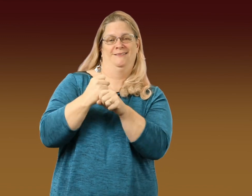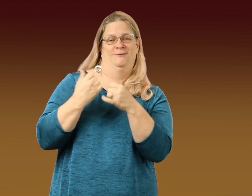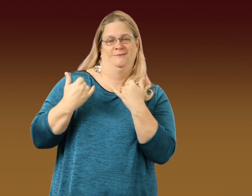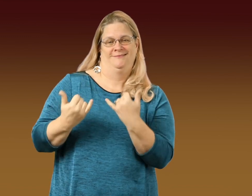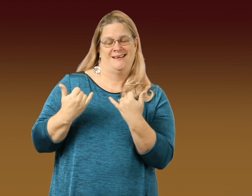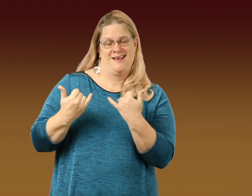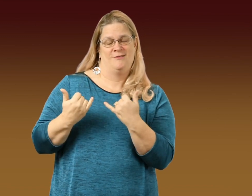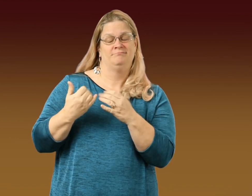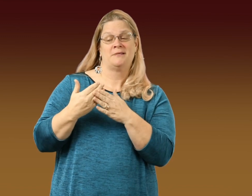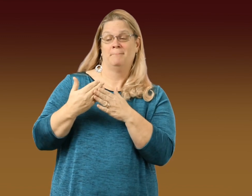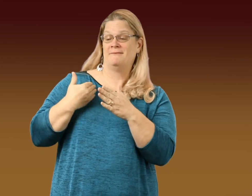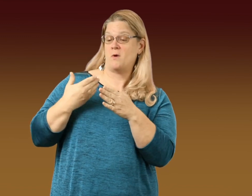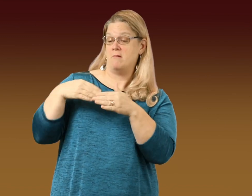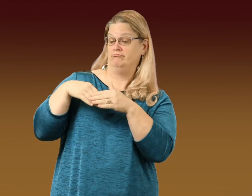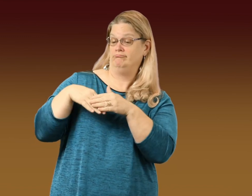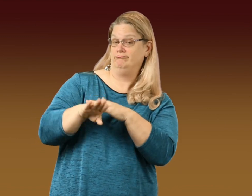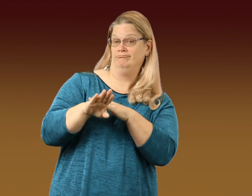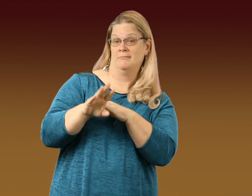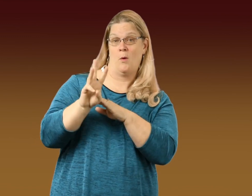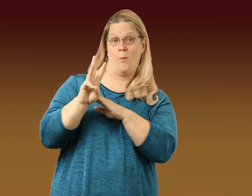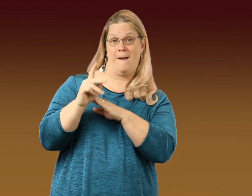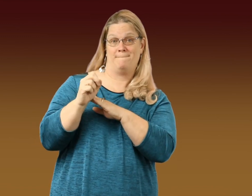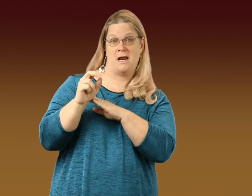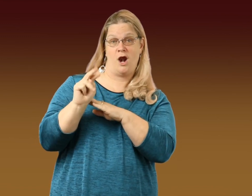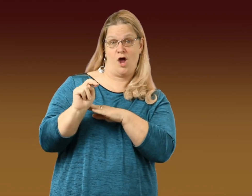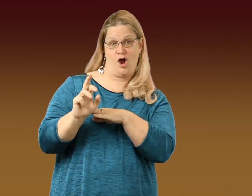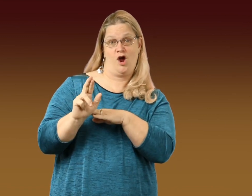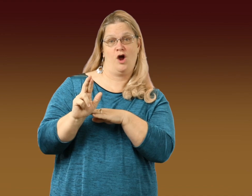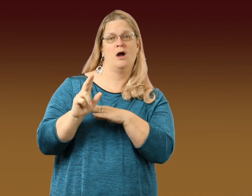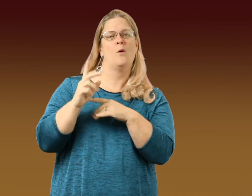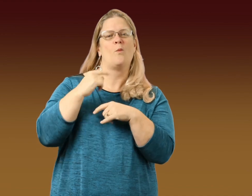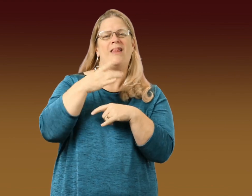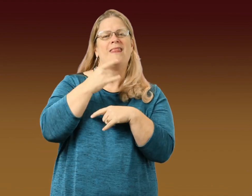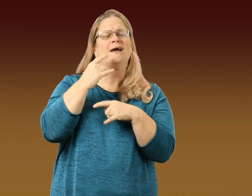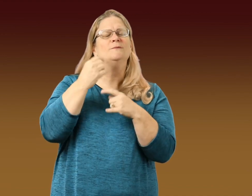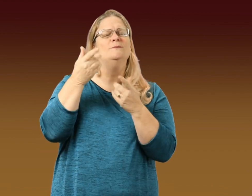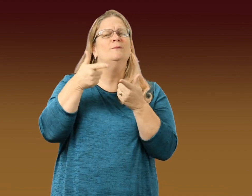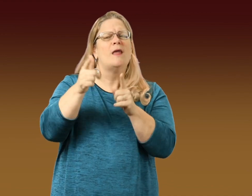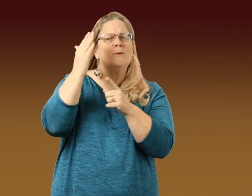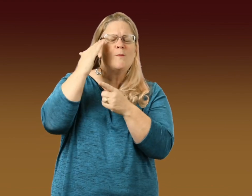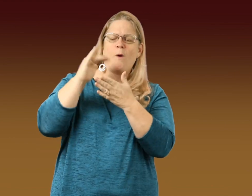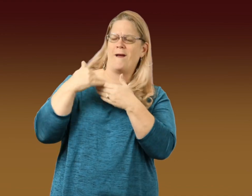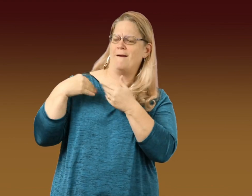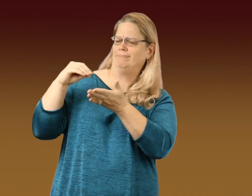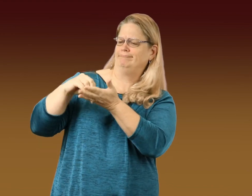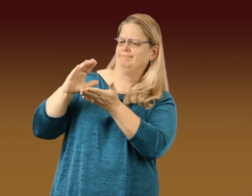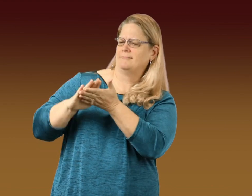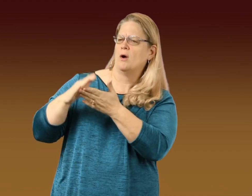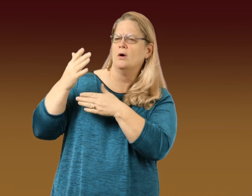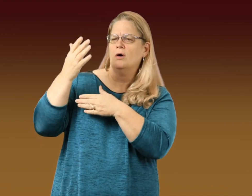Prior to getting started with our webinar, I do want to let you know that we have references,